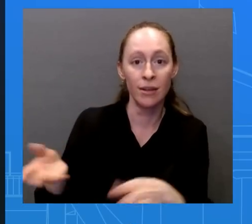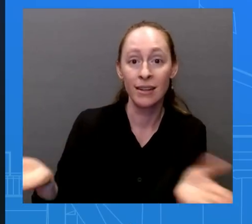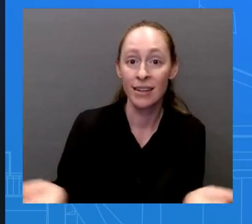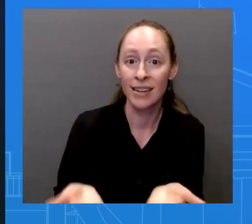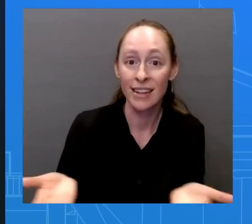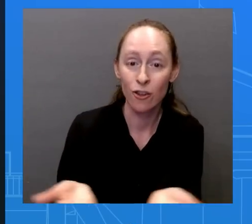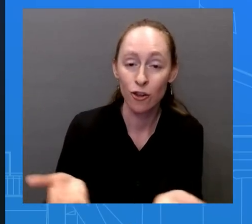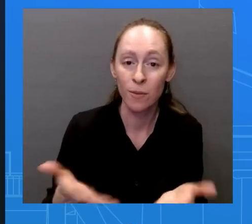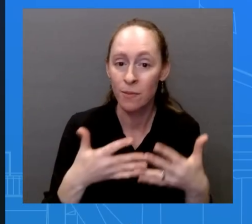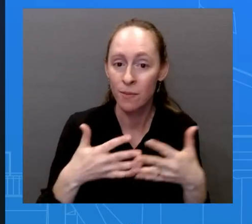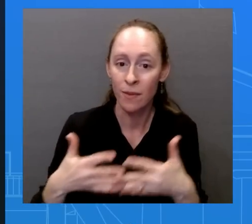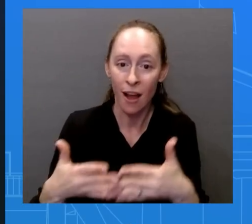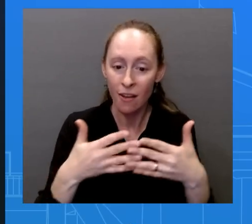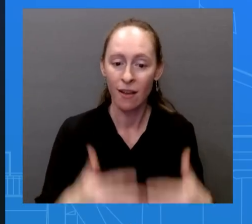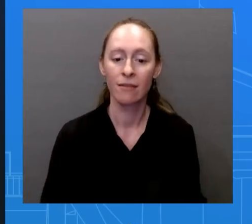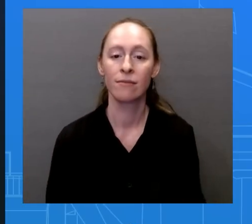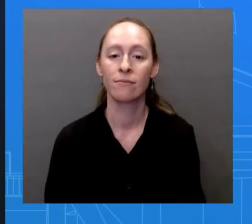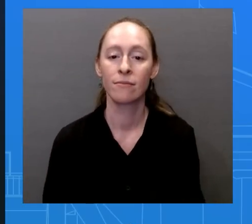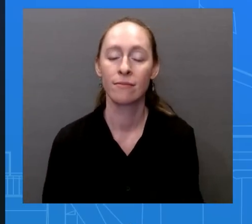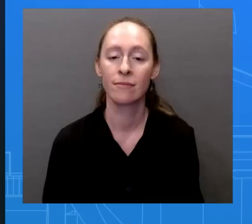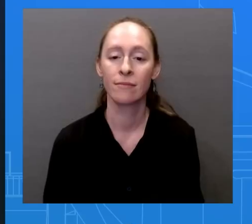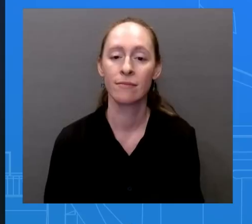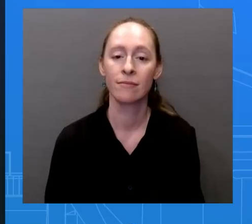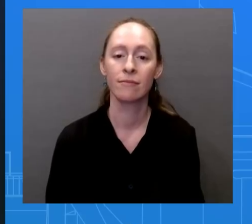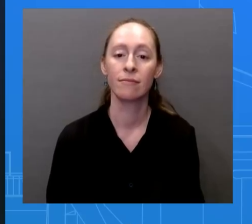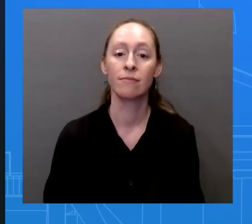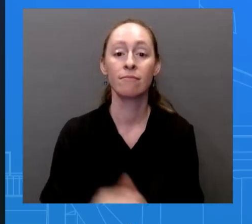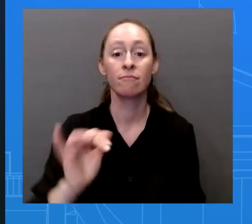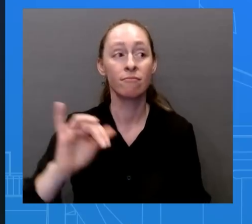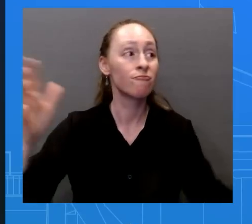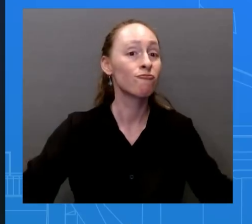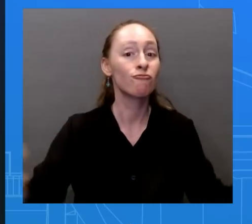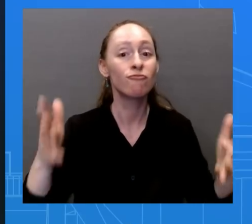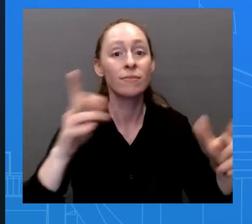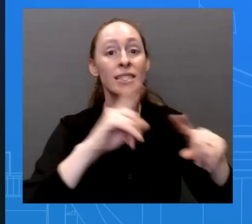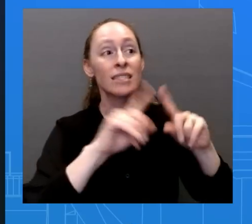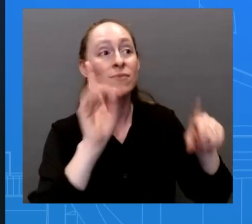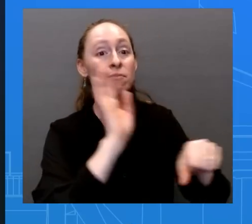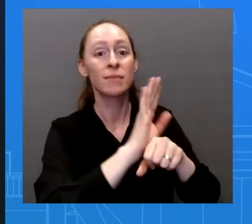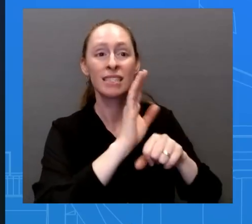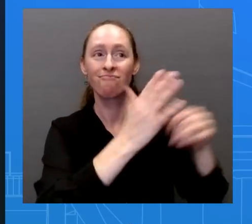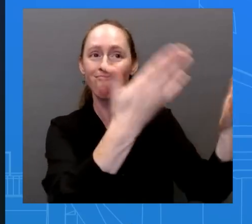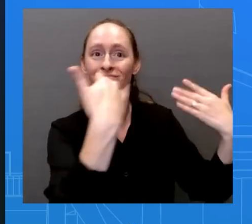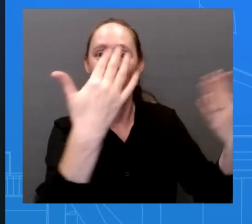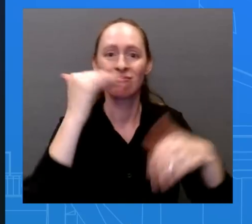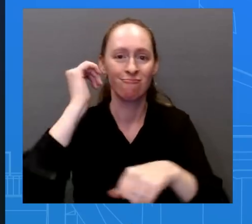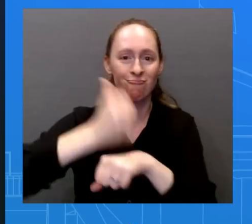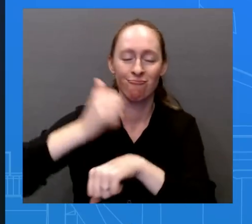and actually really do -- do the things that we have been wanting to see in this country for --